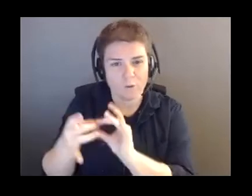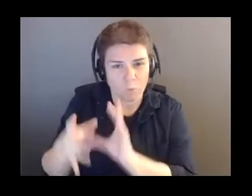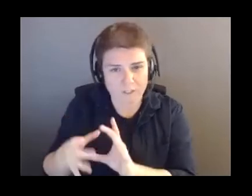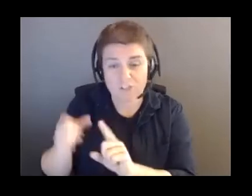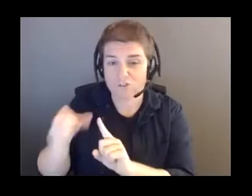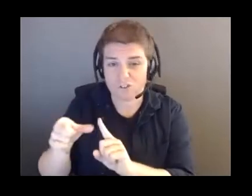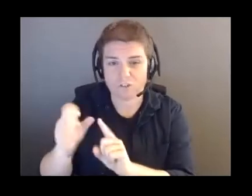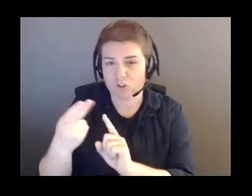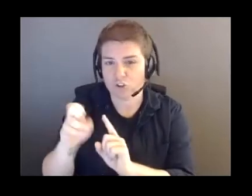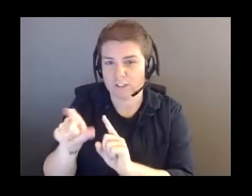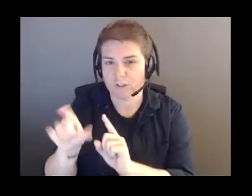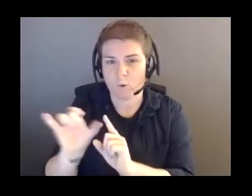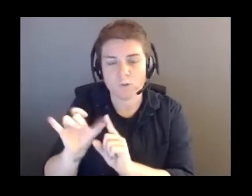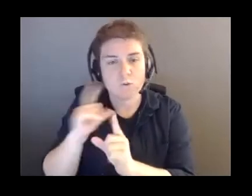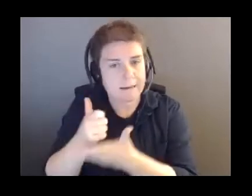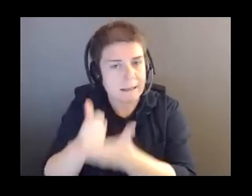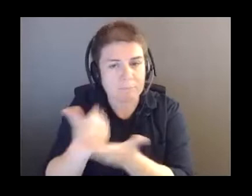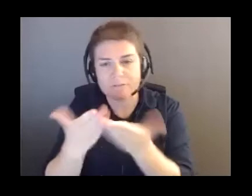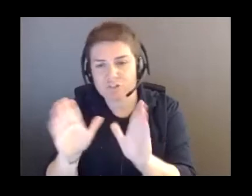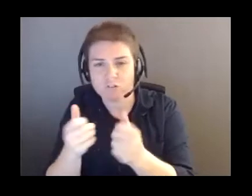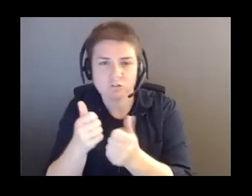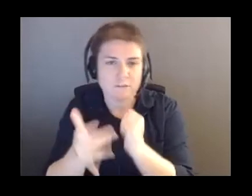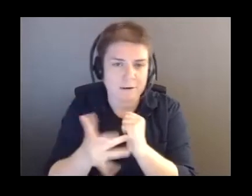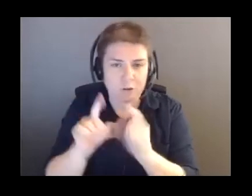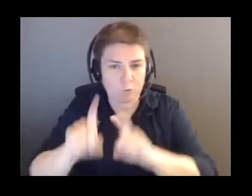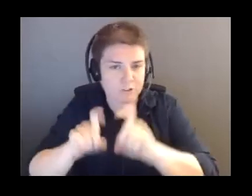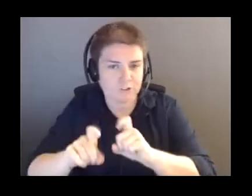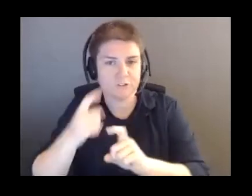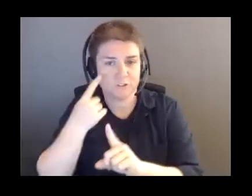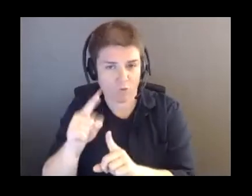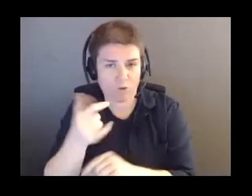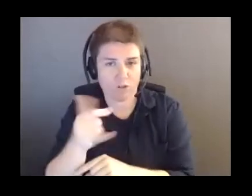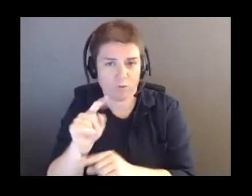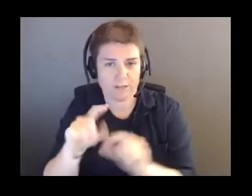with any general or technical questions you might have for the grants team. Van will either